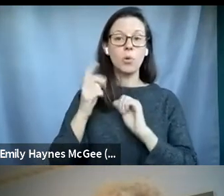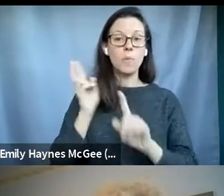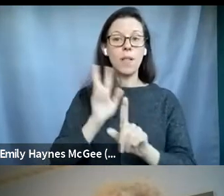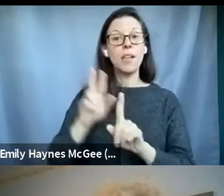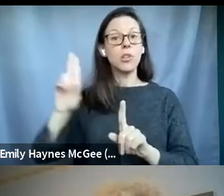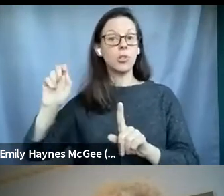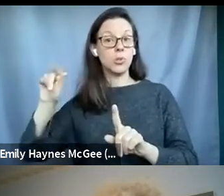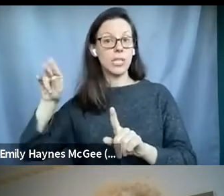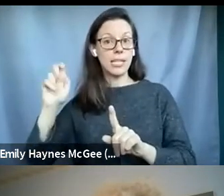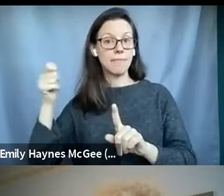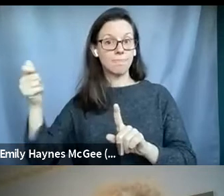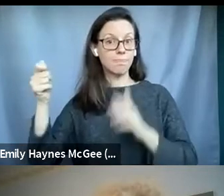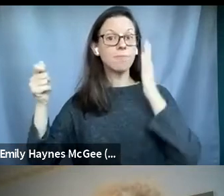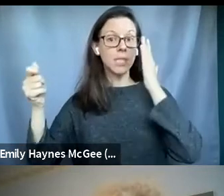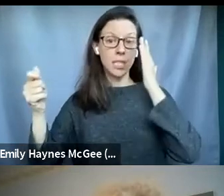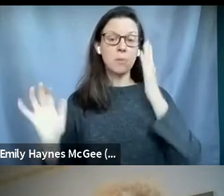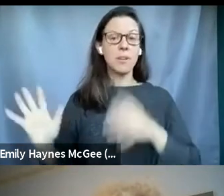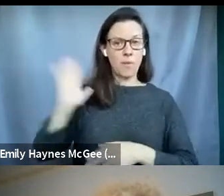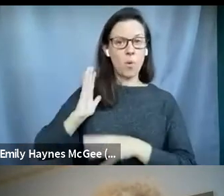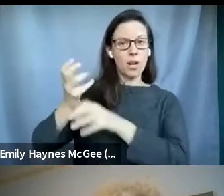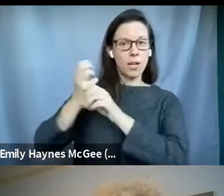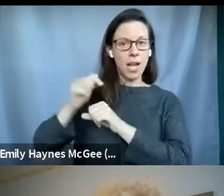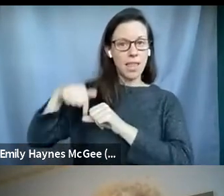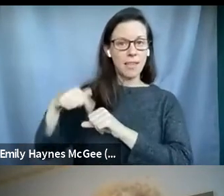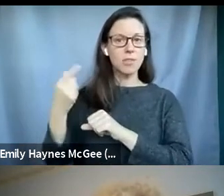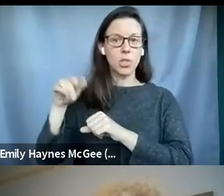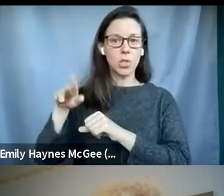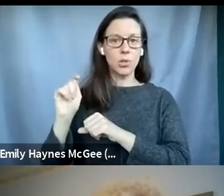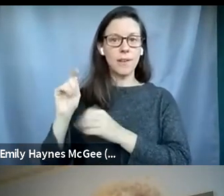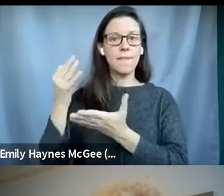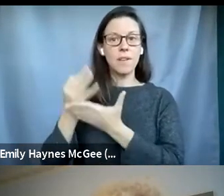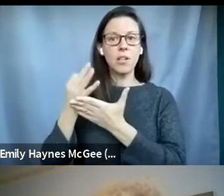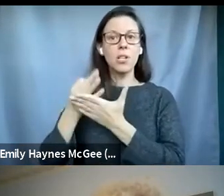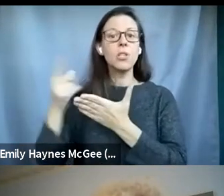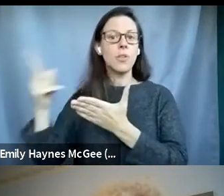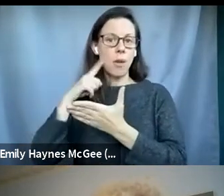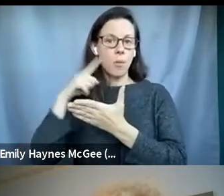going to share a little bit more about their project, their experience, and will be here to answer questions.